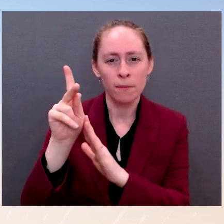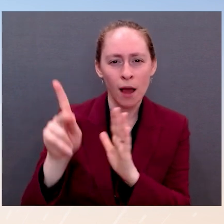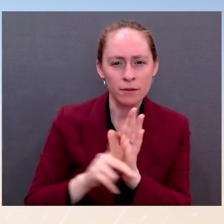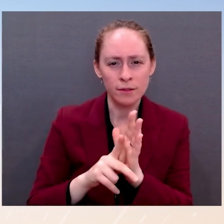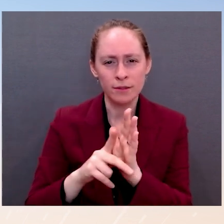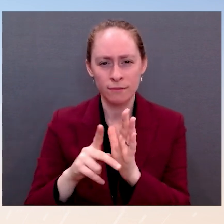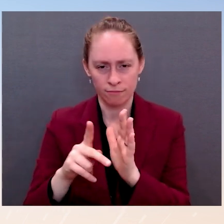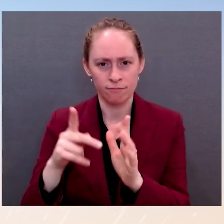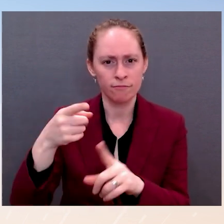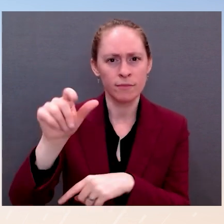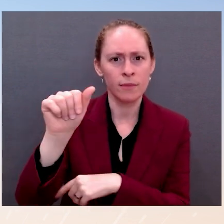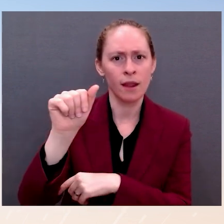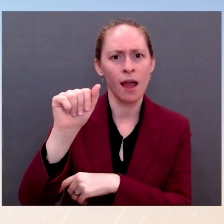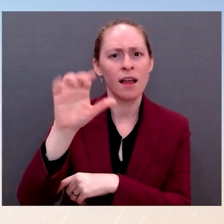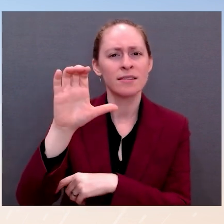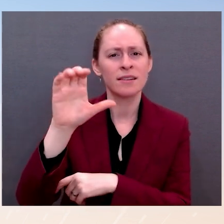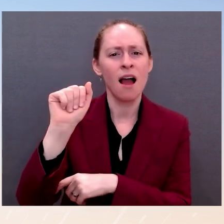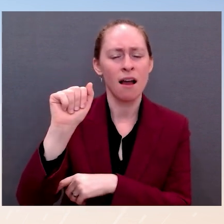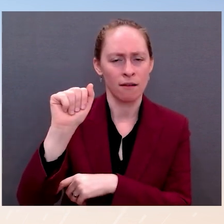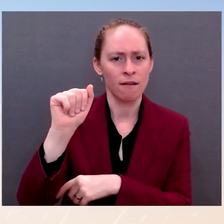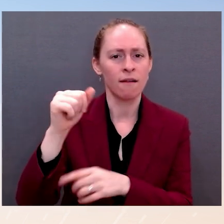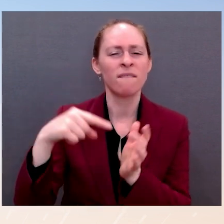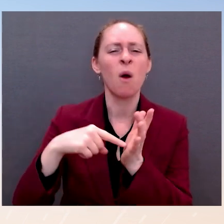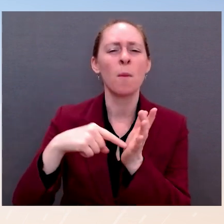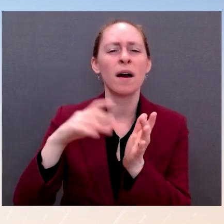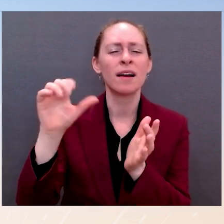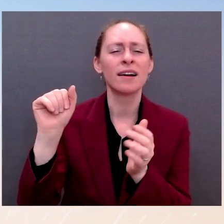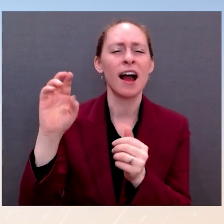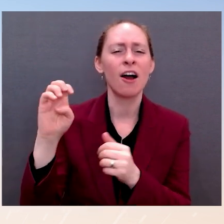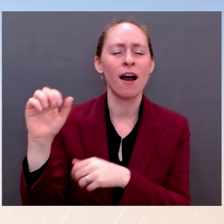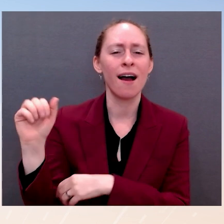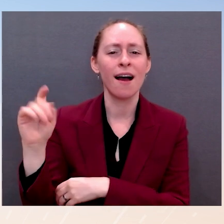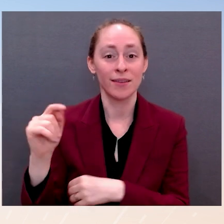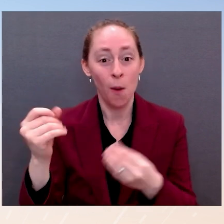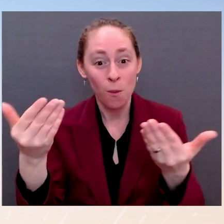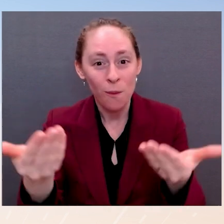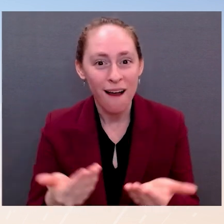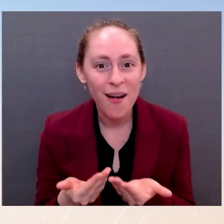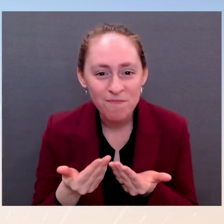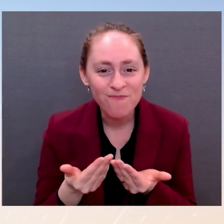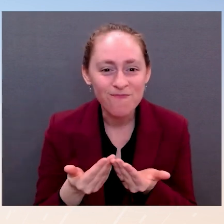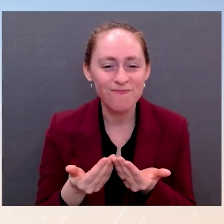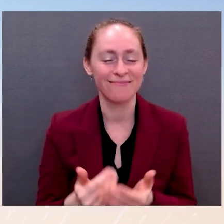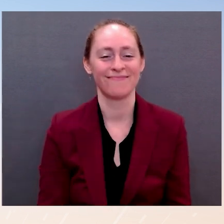related to the Affordable Care. Ask Clear Act. Welcome ladies, and thank you for joining today.